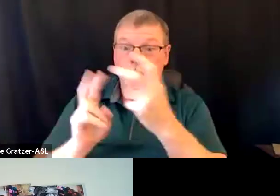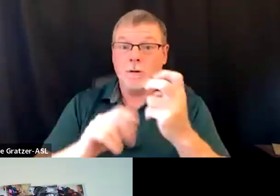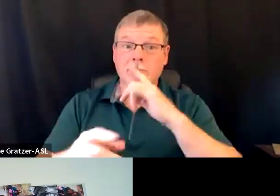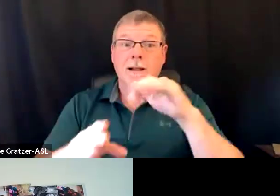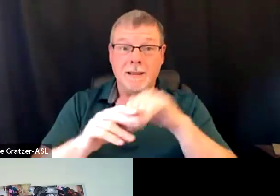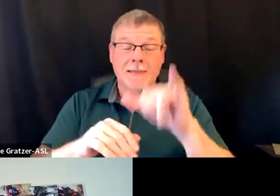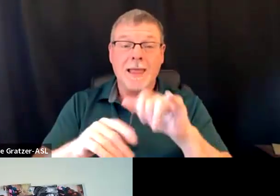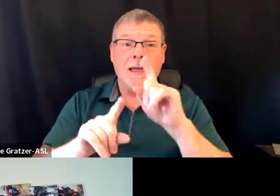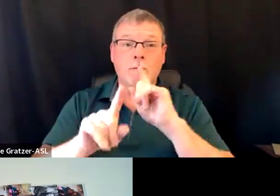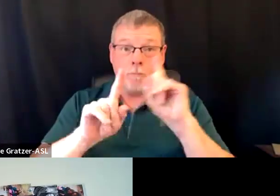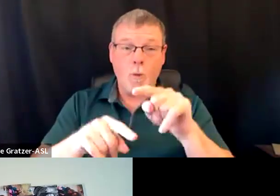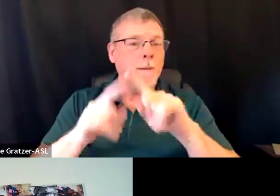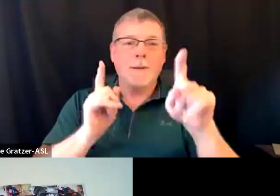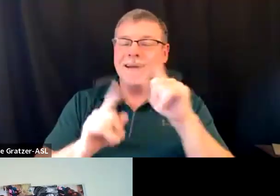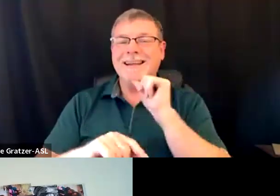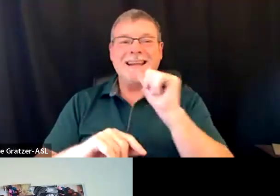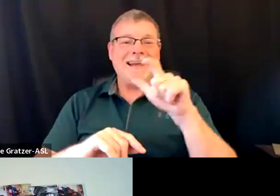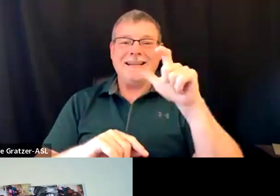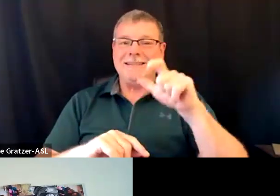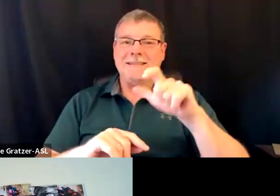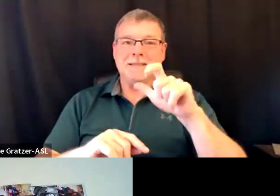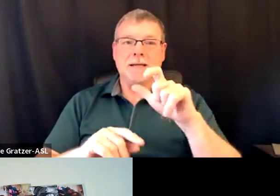but they're not necessarily recorded as a contact.